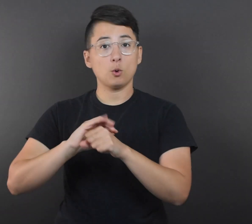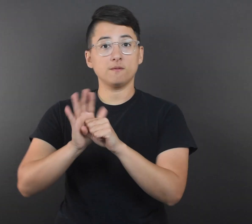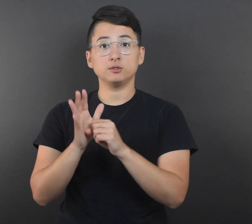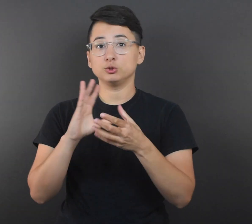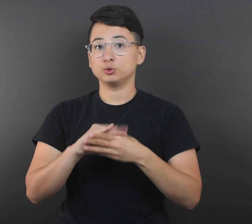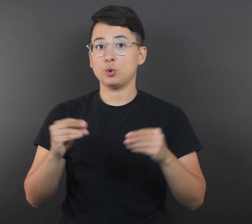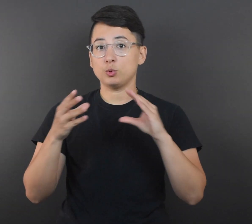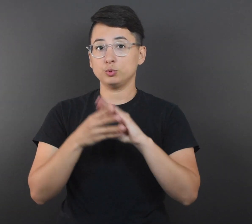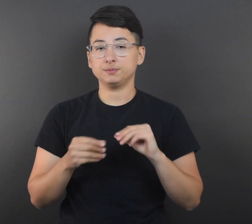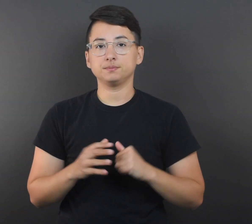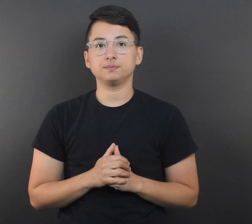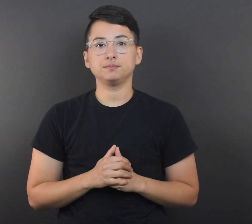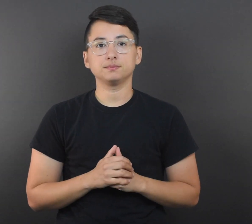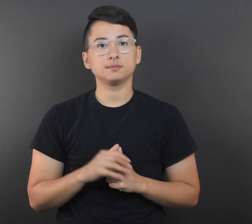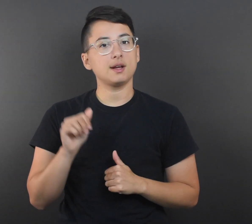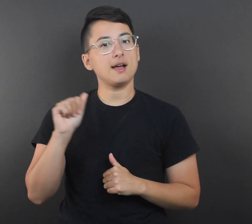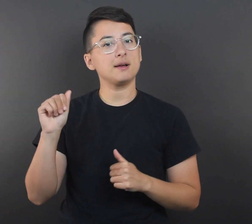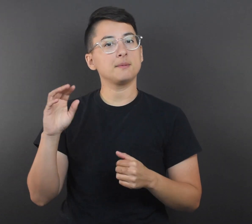COVID-19 Stories